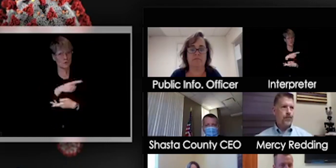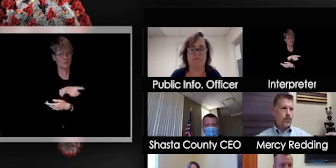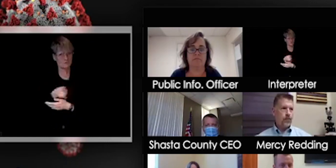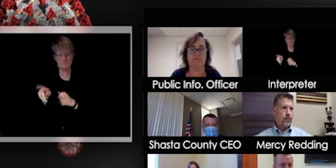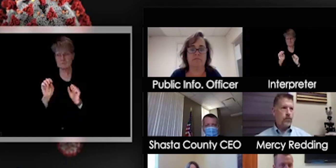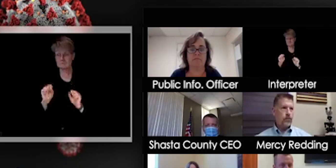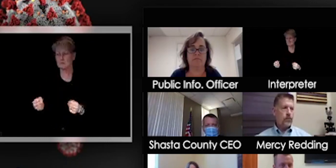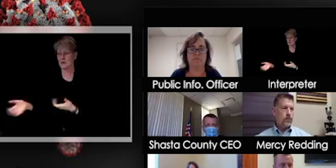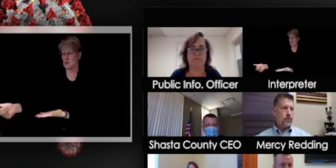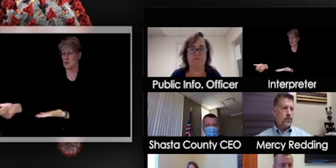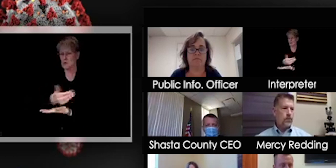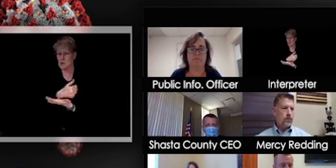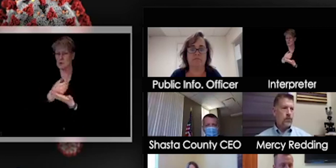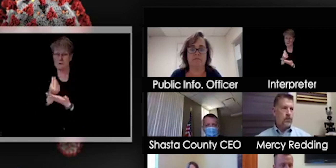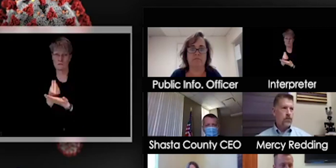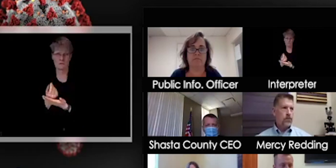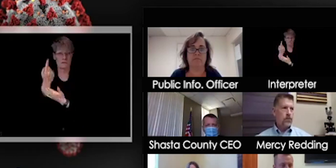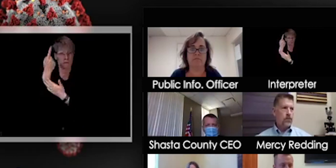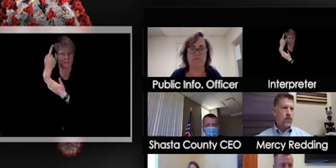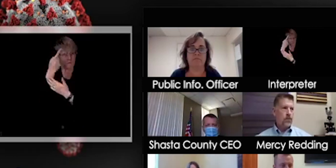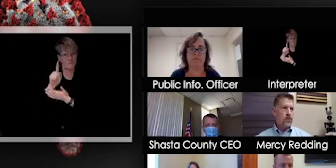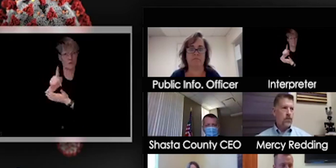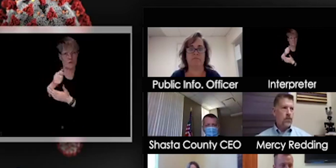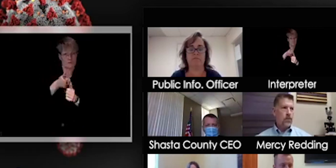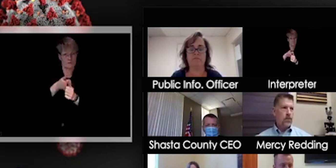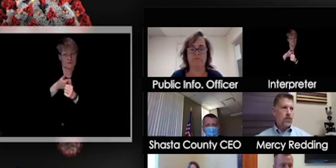livelihood, as well as those of their employees. So, we're going to be trying to work with